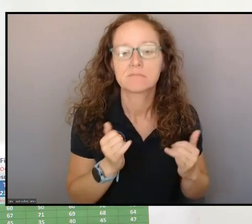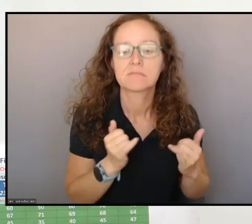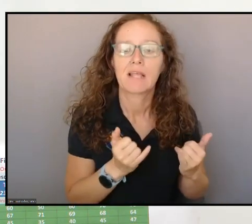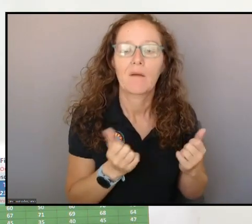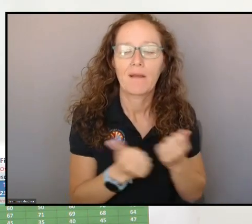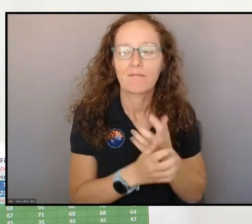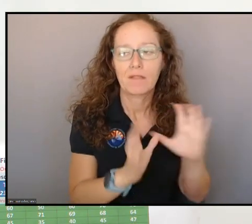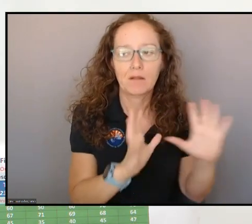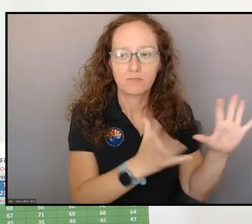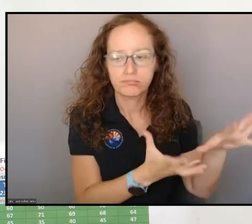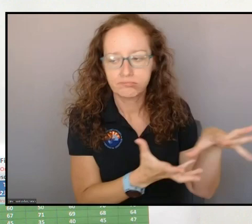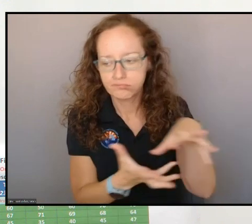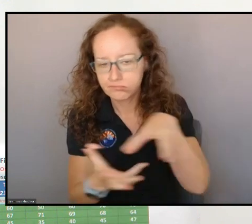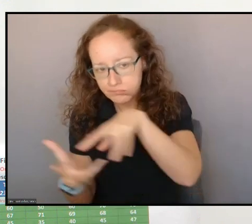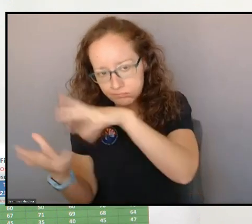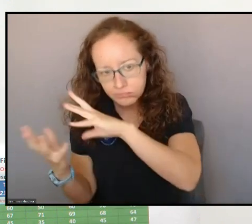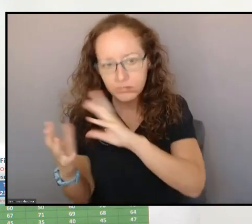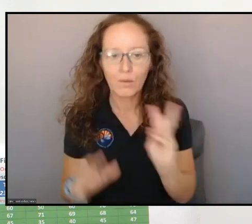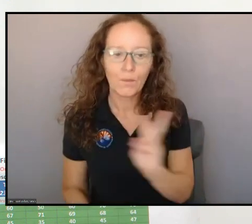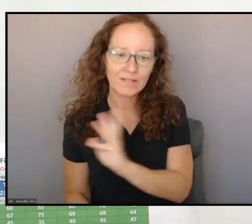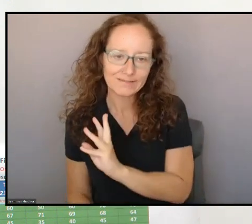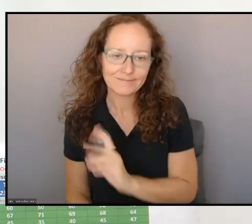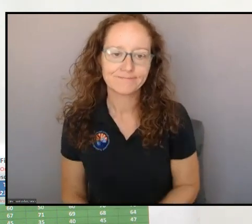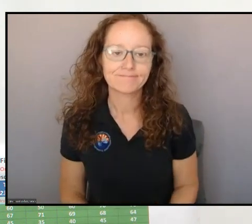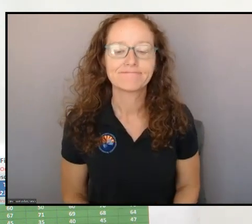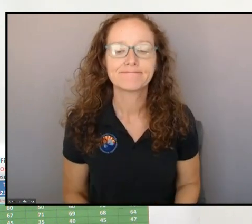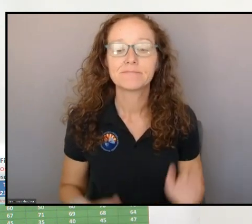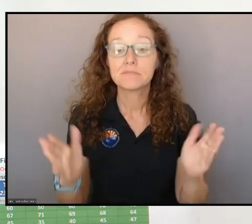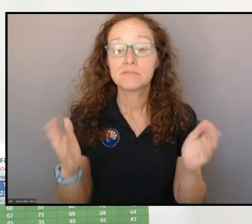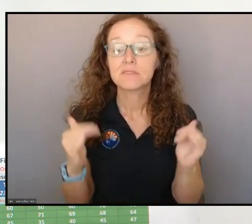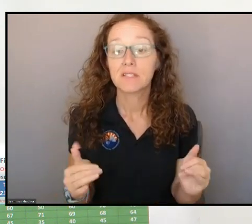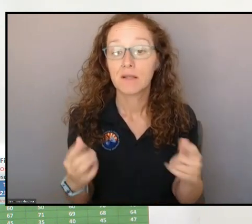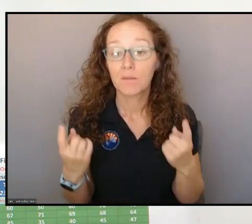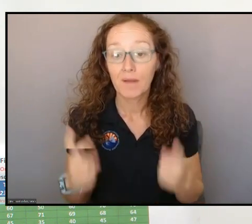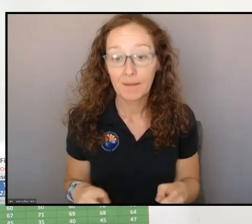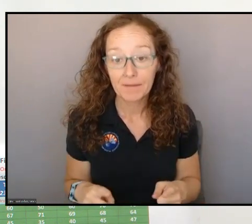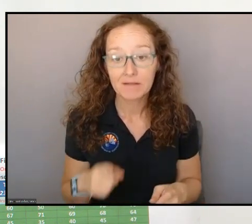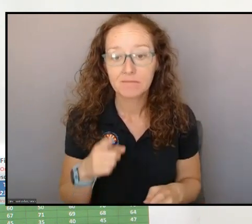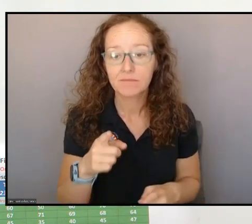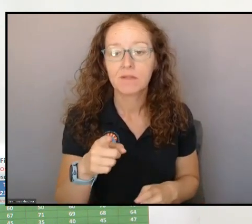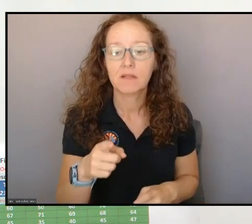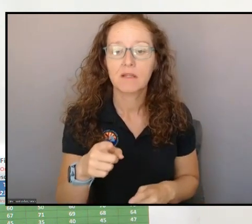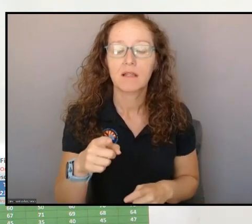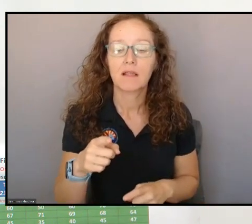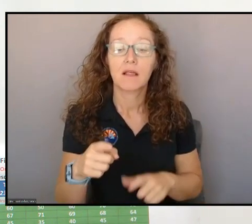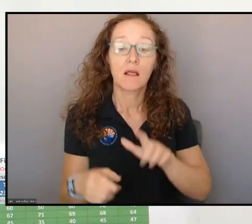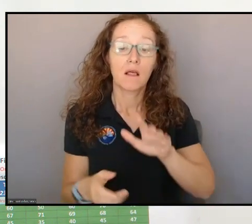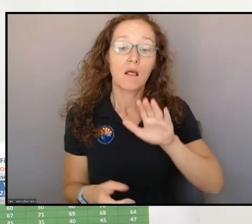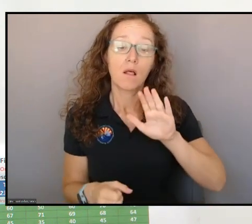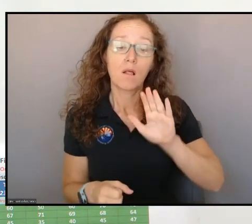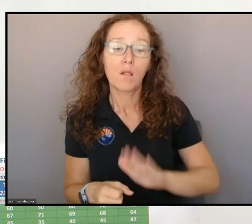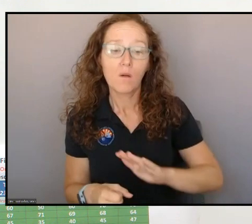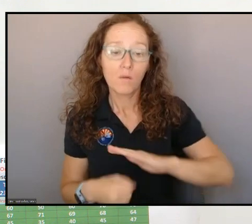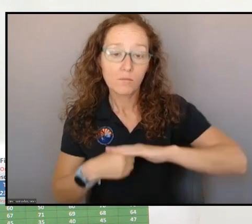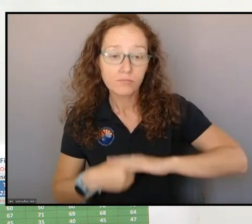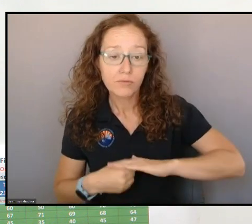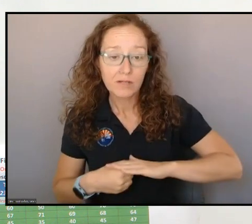We'll go the next slide. So, what happens is: We kind of have as low pressure digging through Idaho and Northern Nevada and